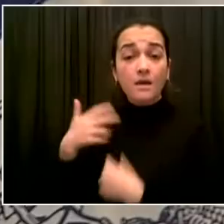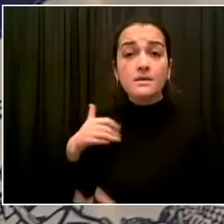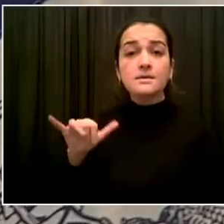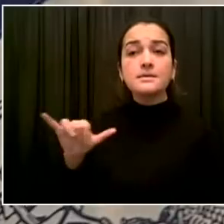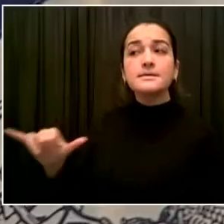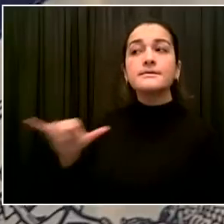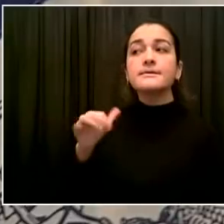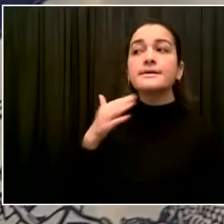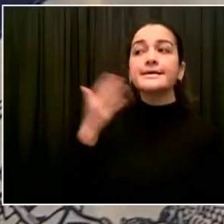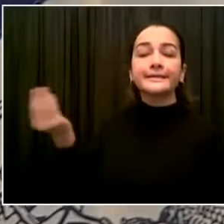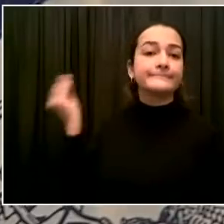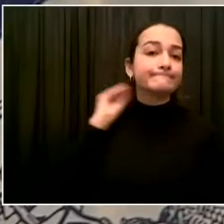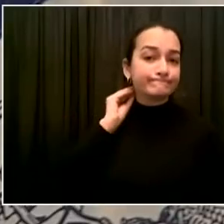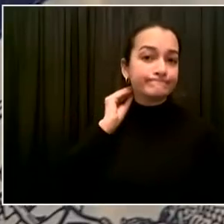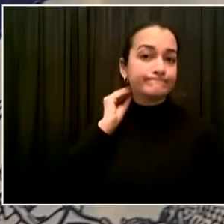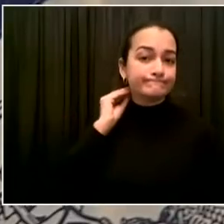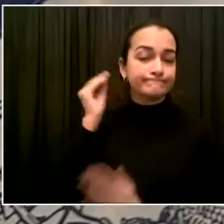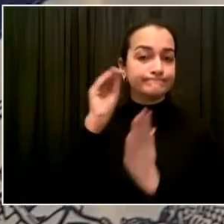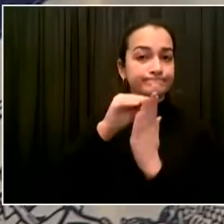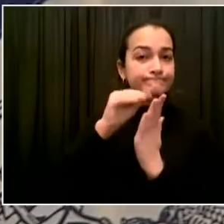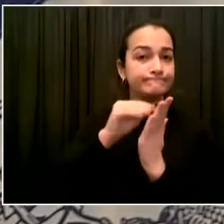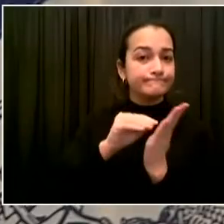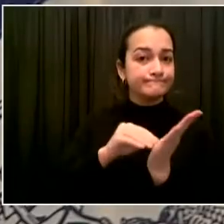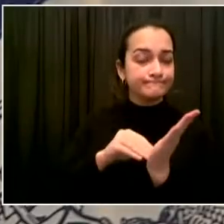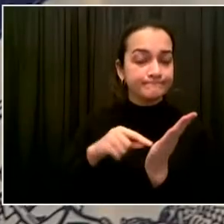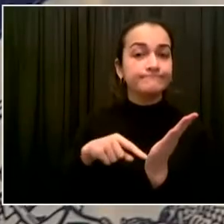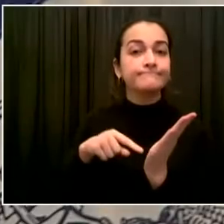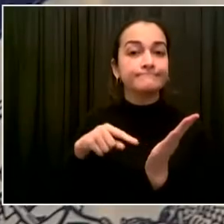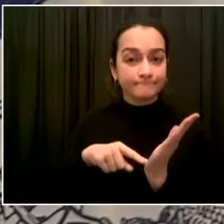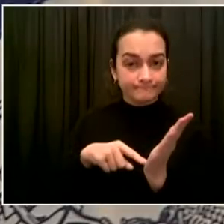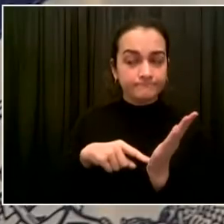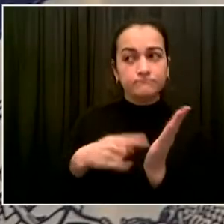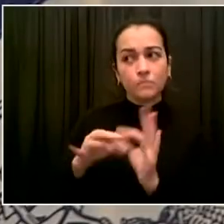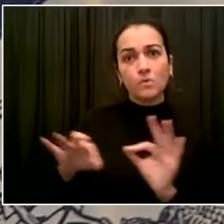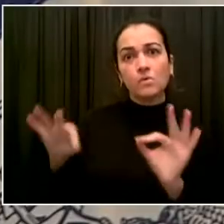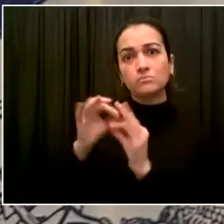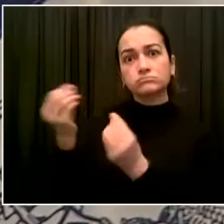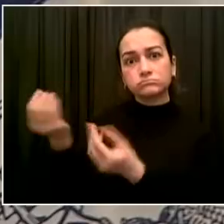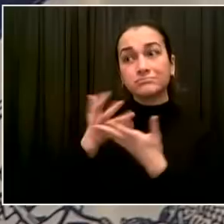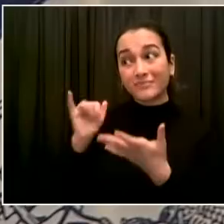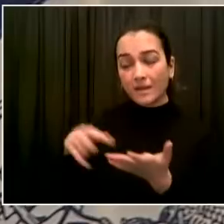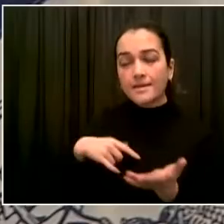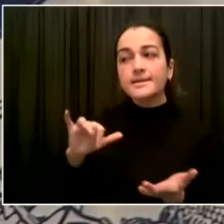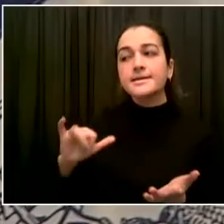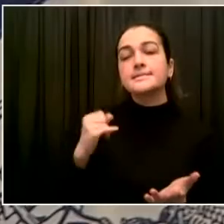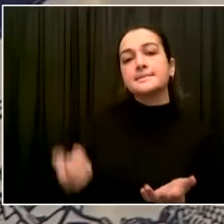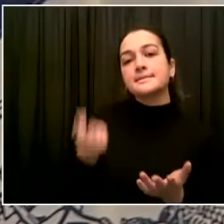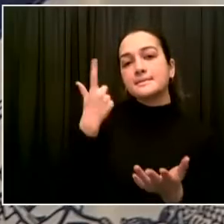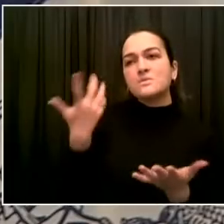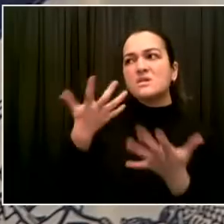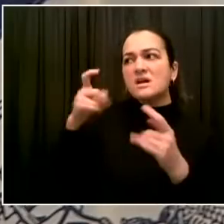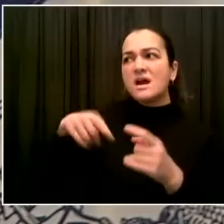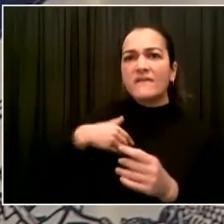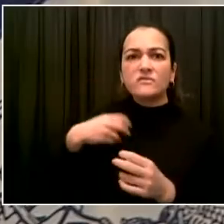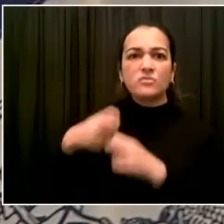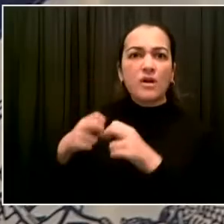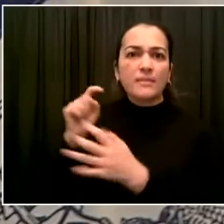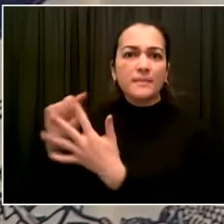TO DO BETTER AND